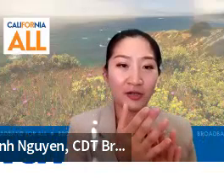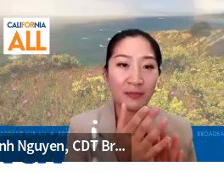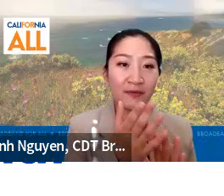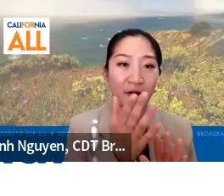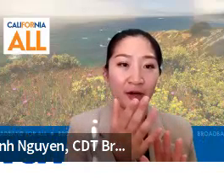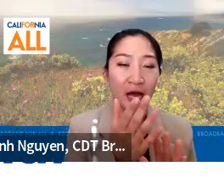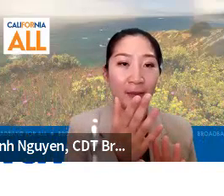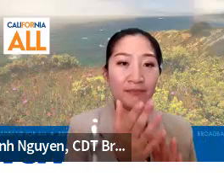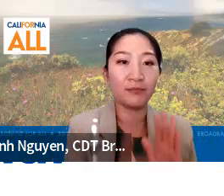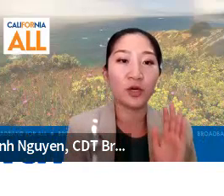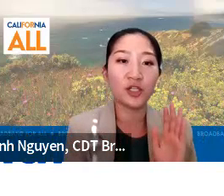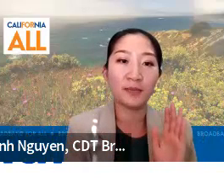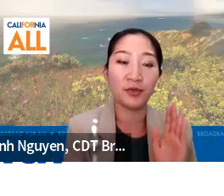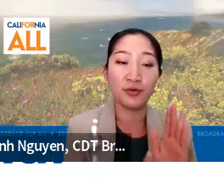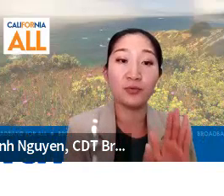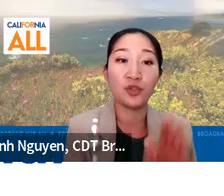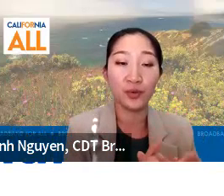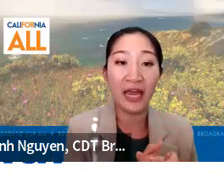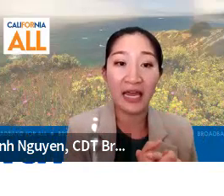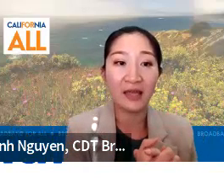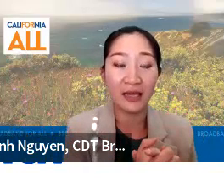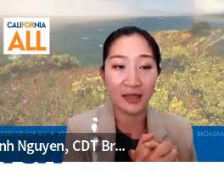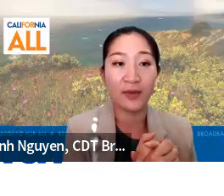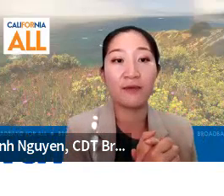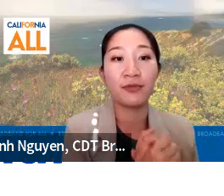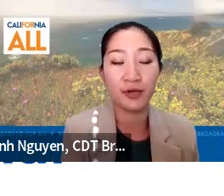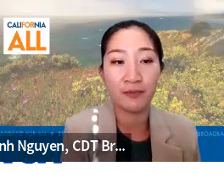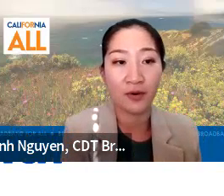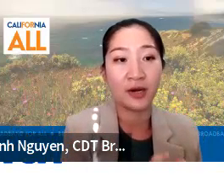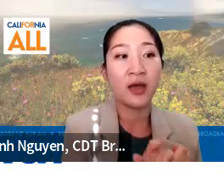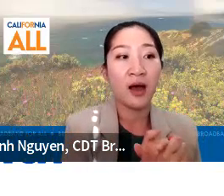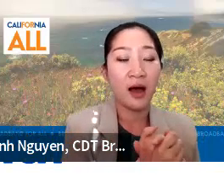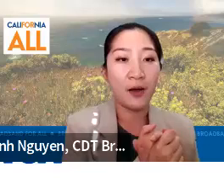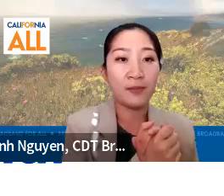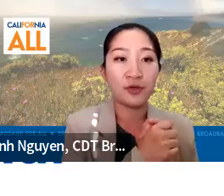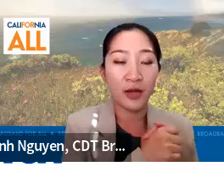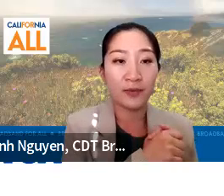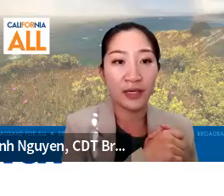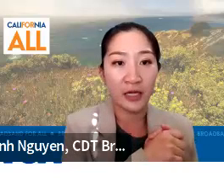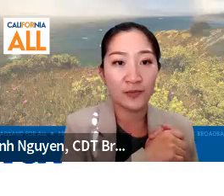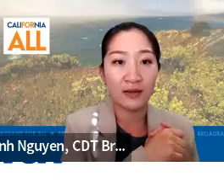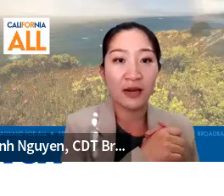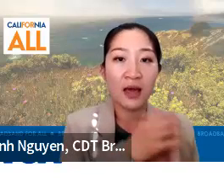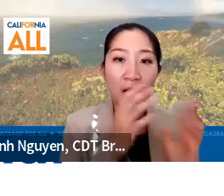some of our workshops through June 8, and I think we have 3 more tribal in each minute